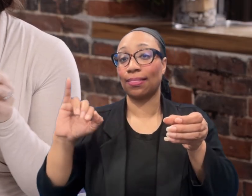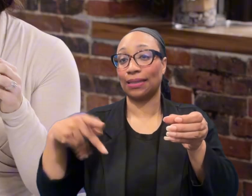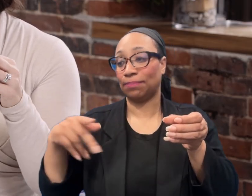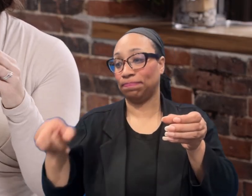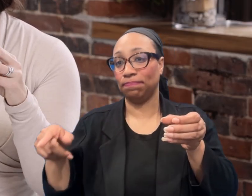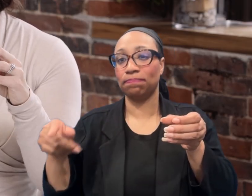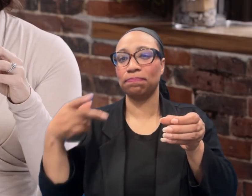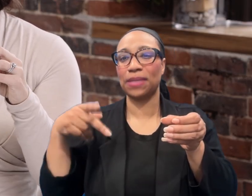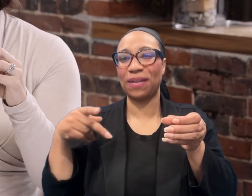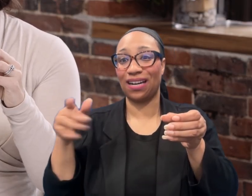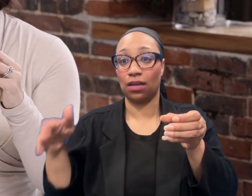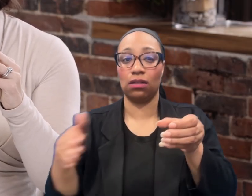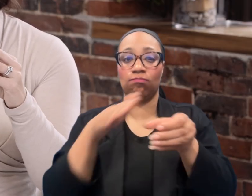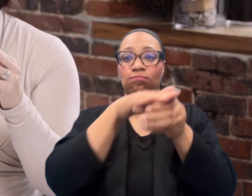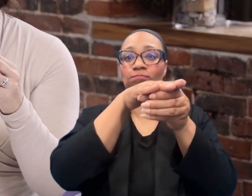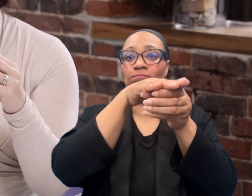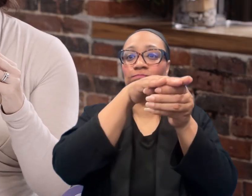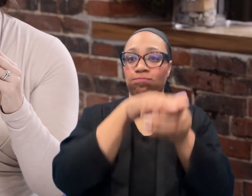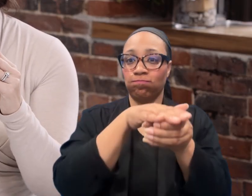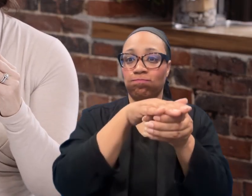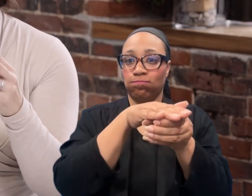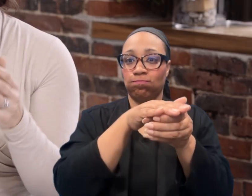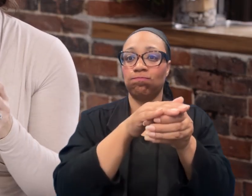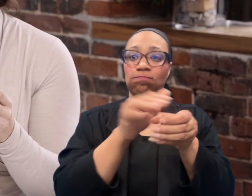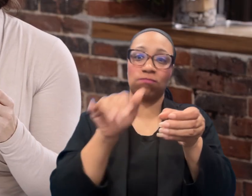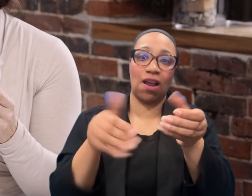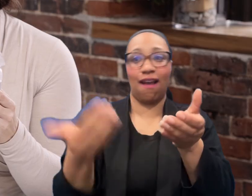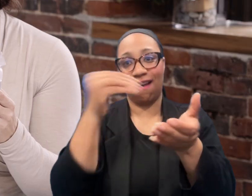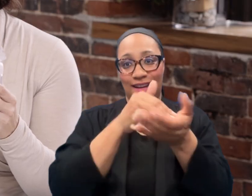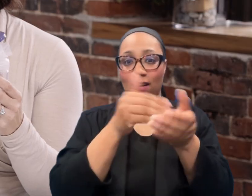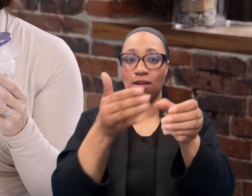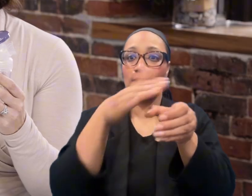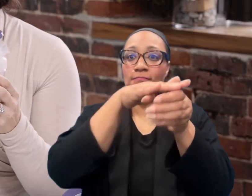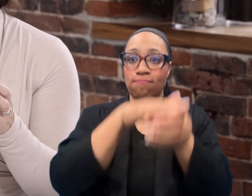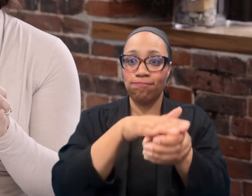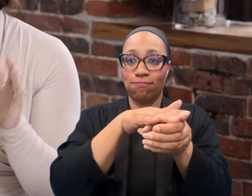shape, or form. You're just going to simply push it into place with the tubing facing away